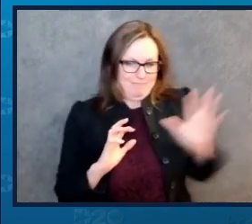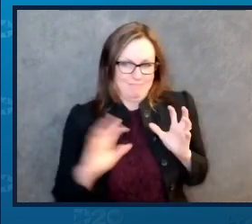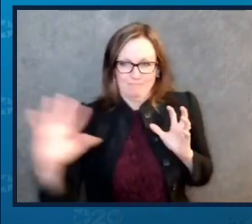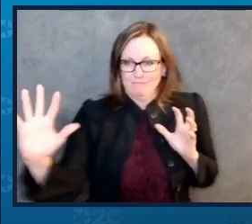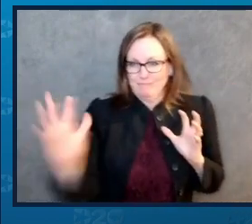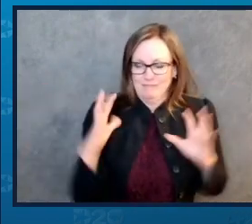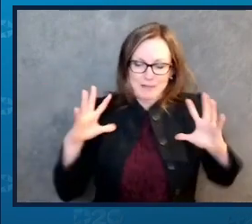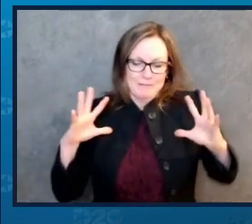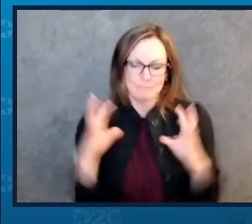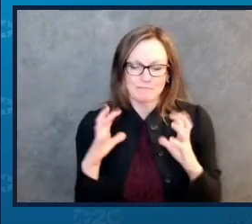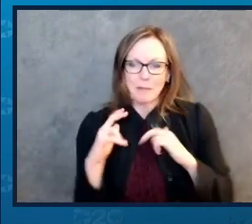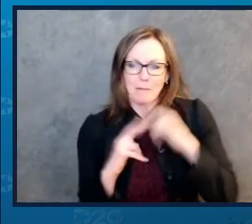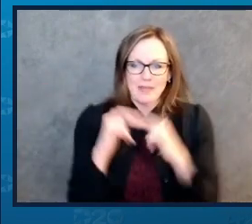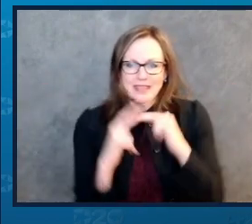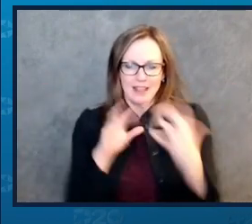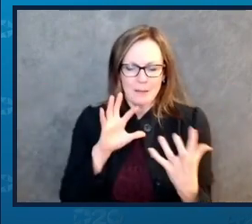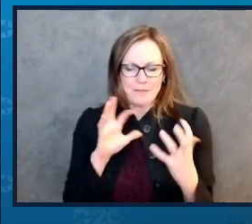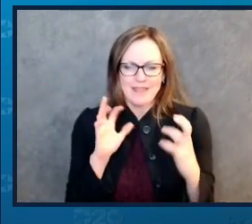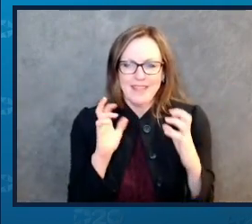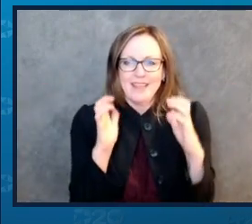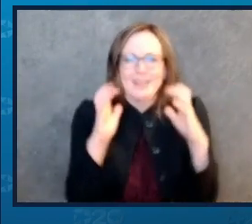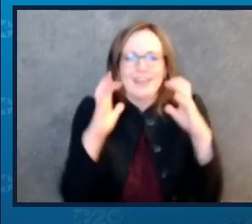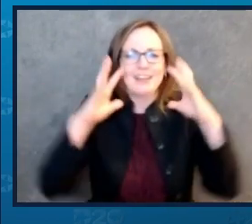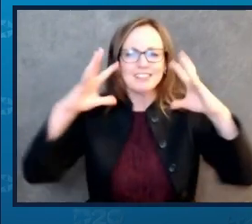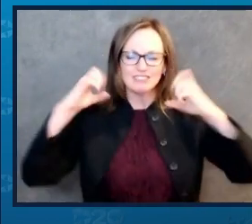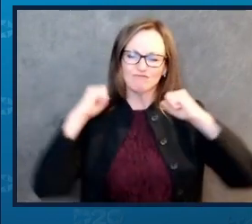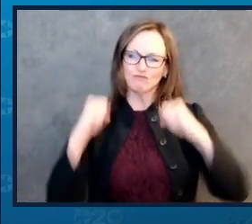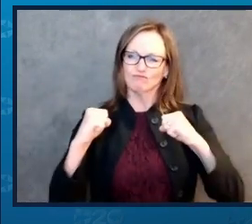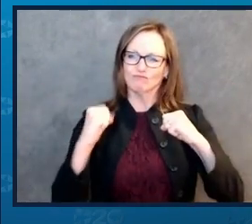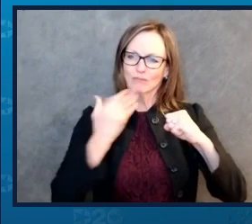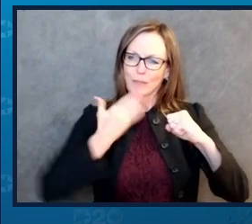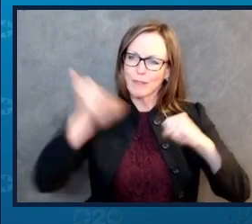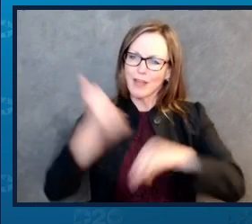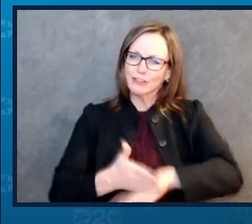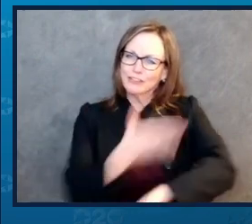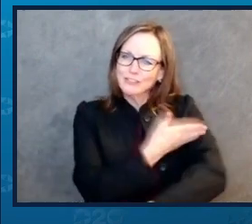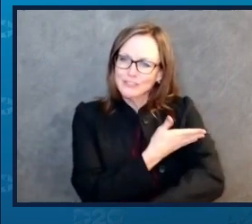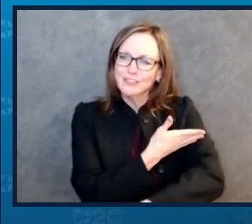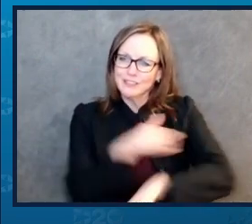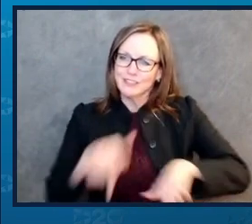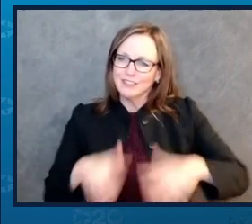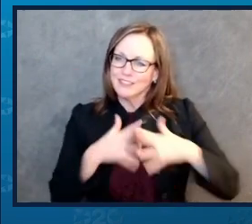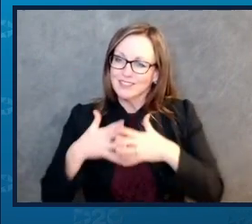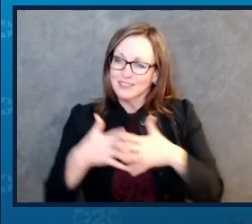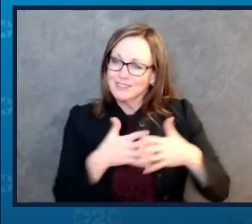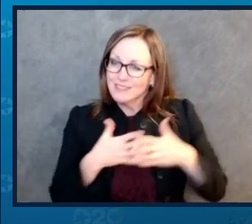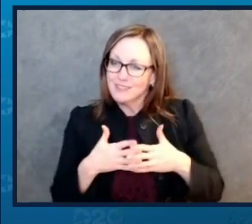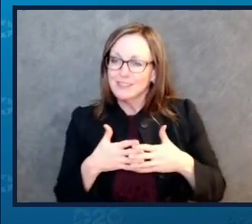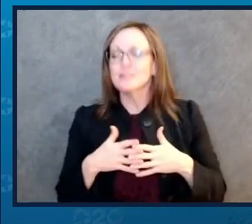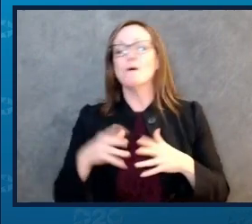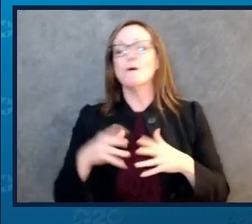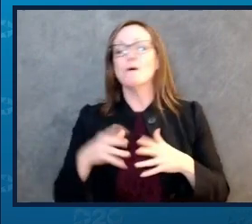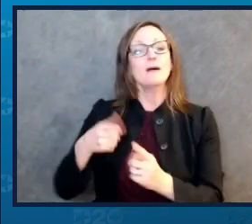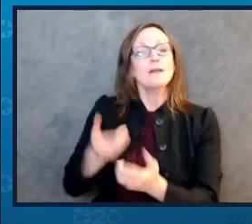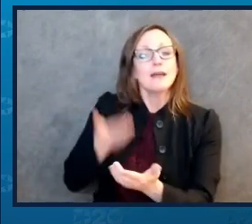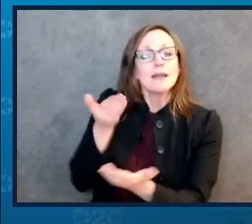WHEN IT COMES TO EXPANDING YOUR ECONOMY FOR ALL PEOPLE, NO ONE,